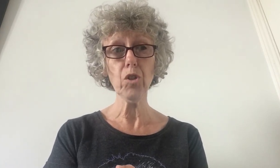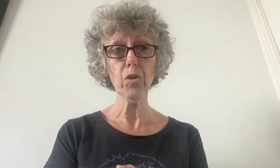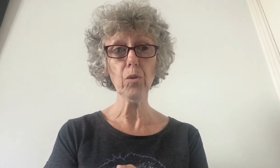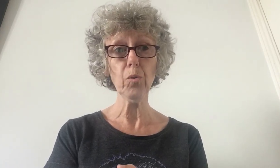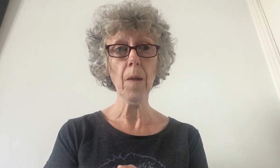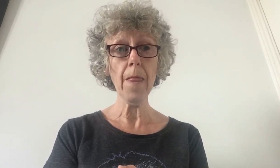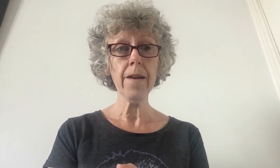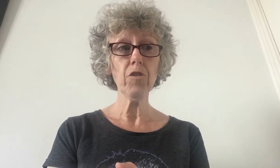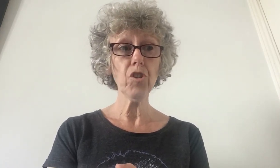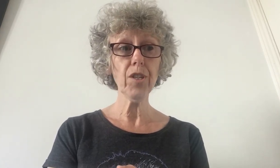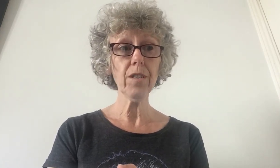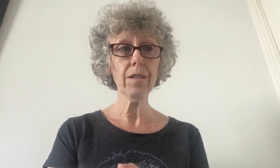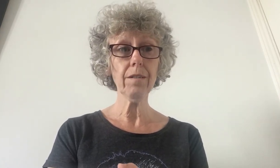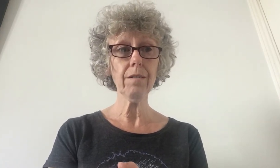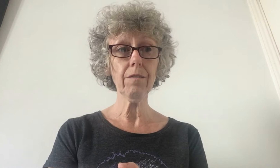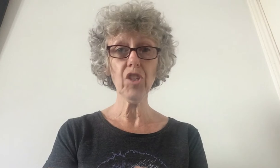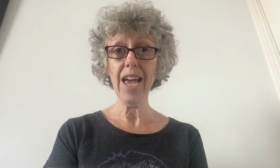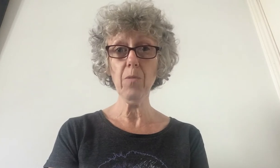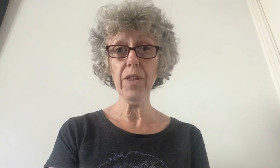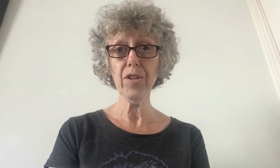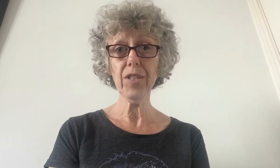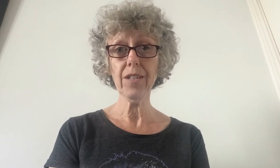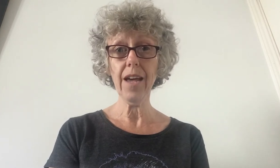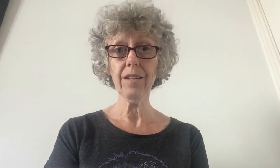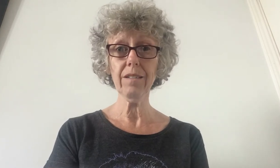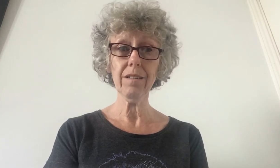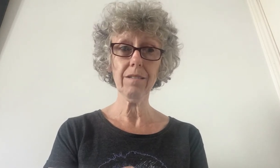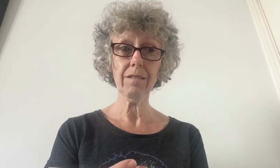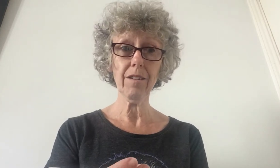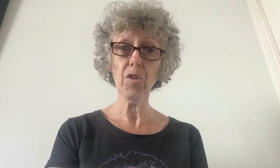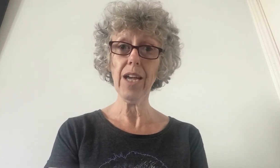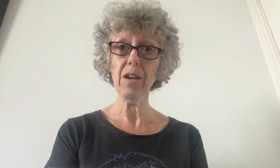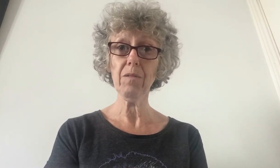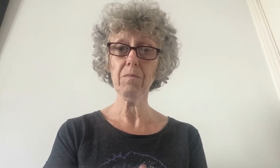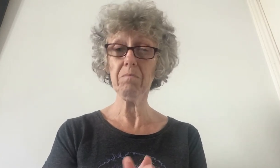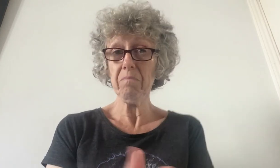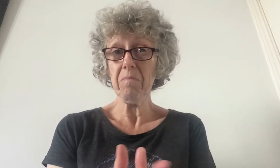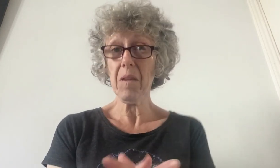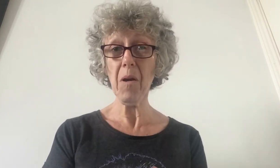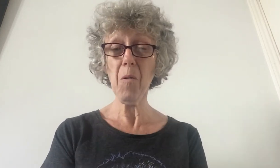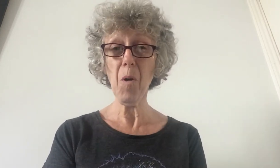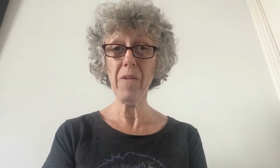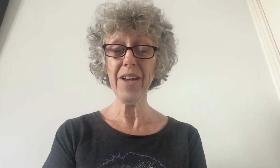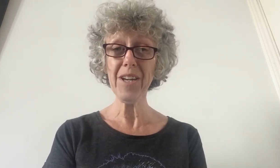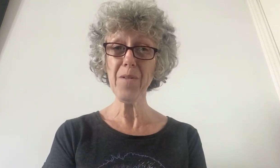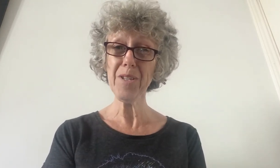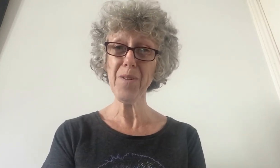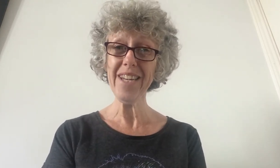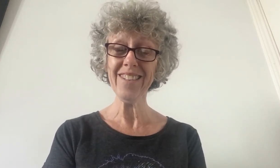to just share with us, and look at what we've had a go at doing.